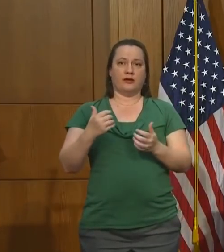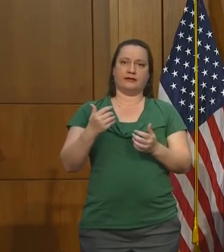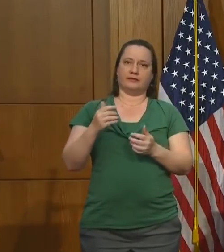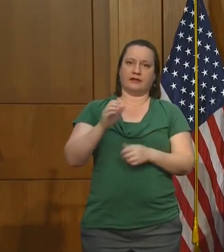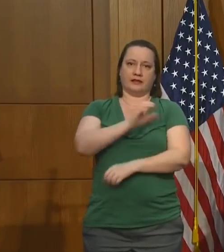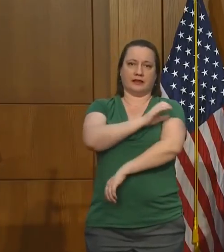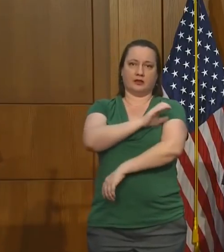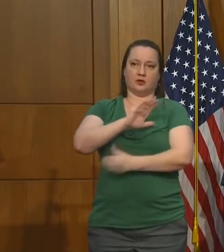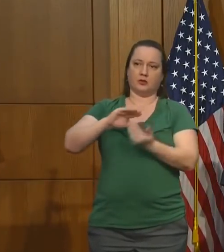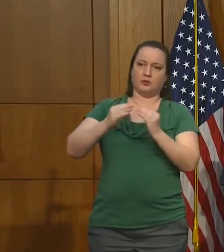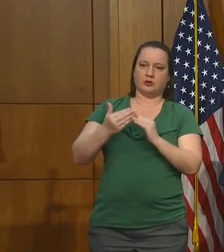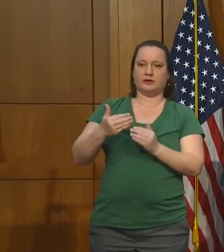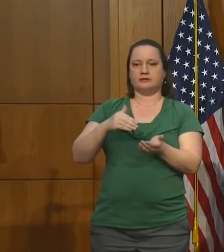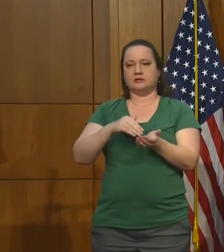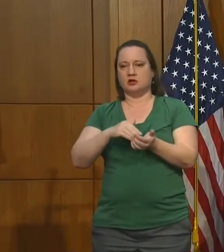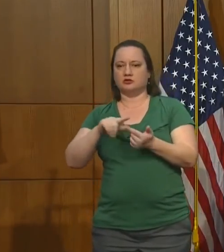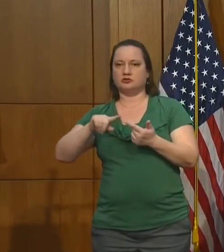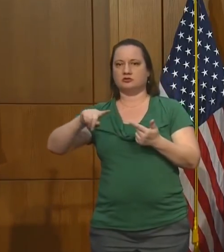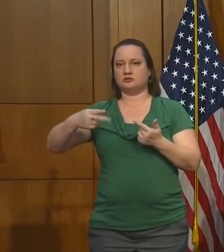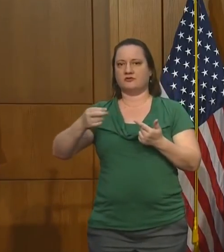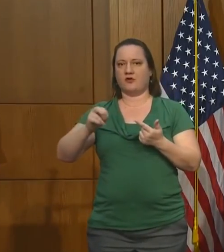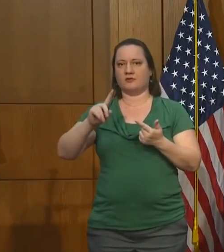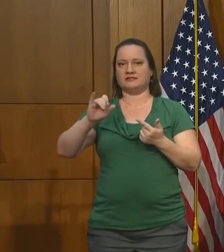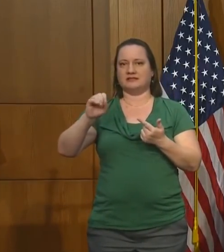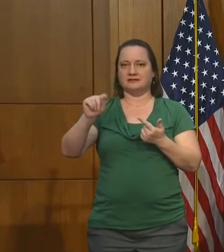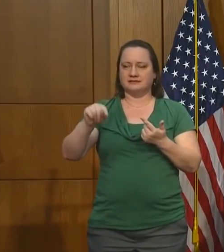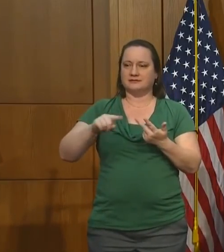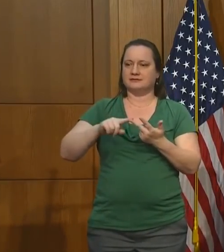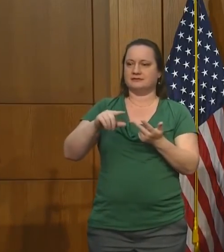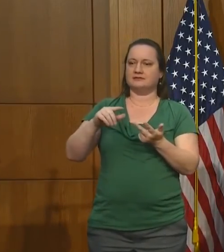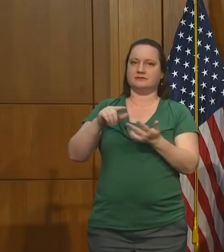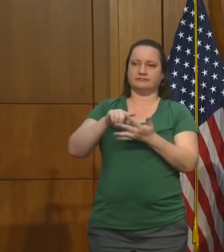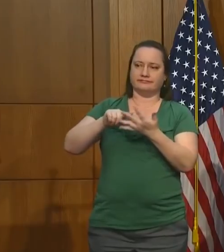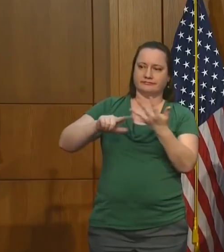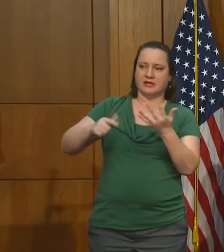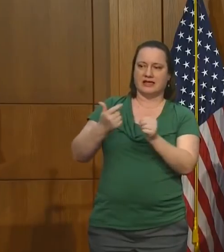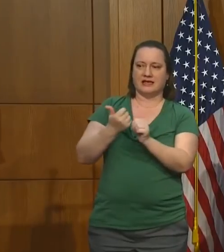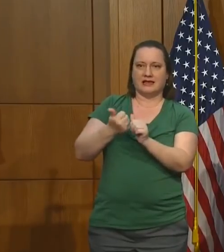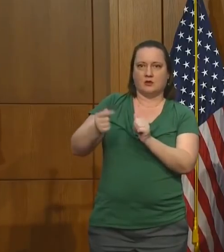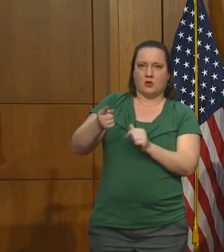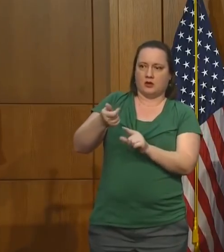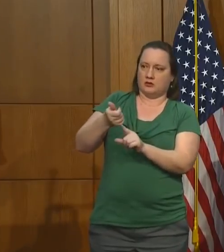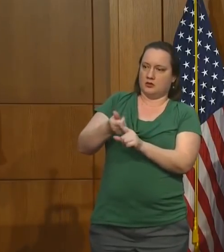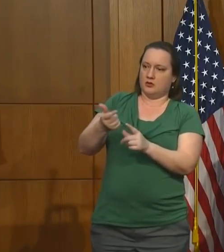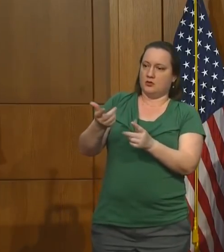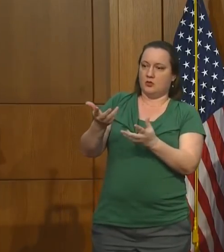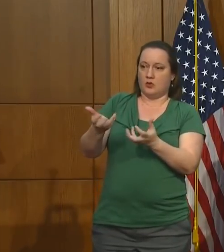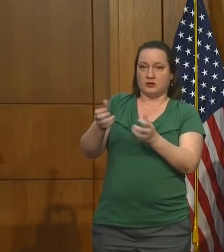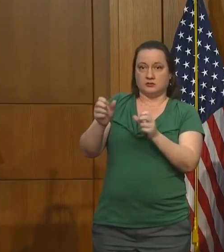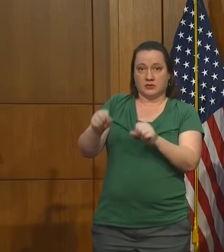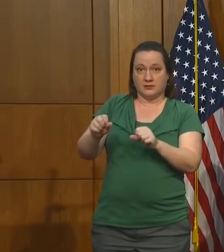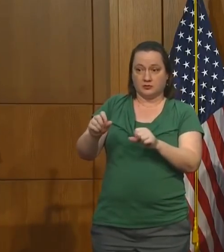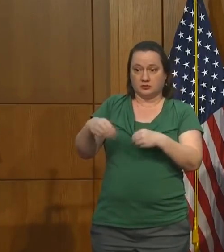JUST AS IMPORTANTLY THE CLINICAL COMMUNITY INCLUDING PHARMACISTS DOCTORS AND ALL OTHER. CLINICIANS THAT MIGHT BE